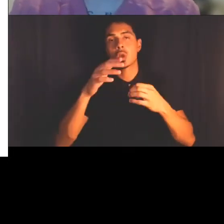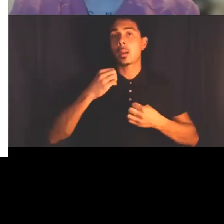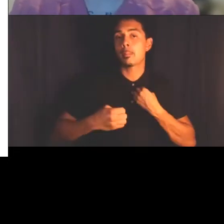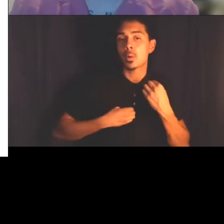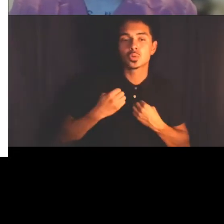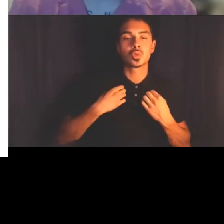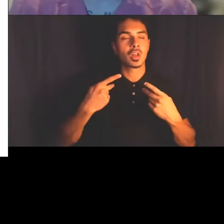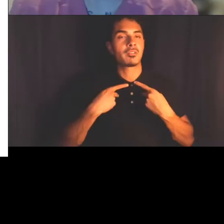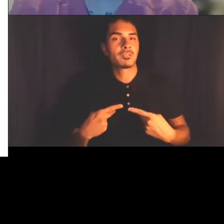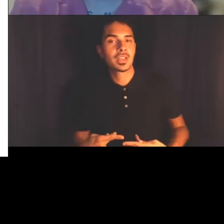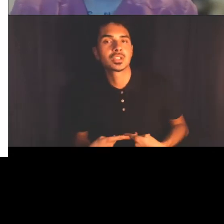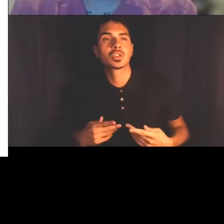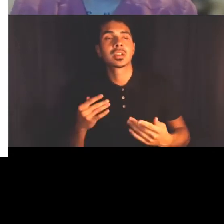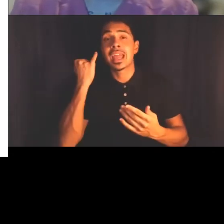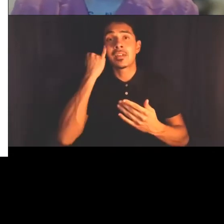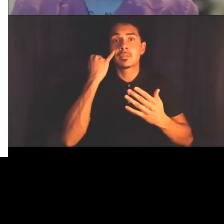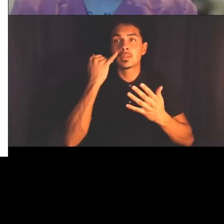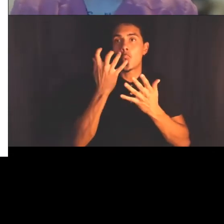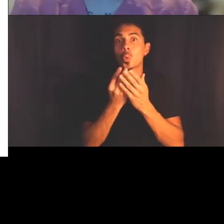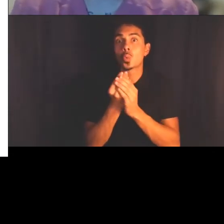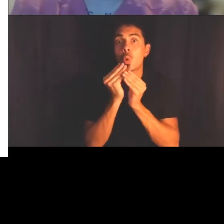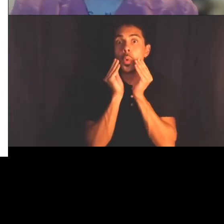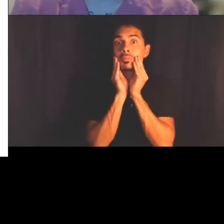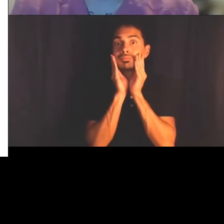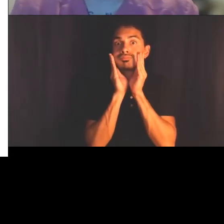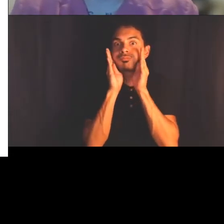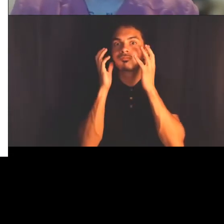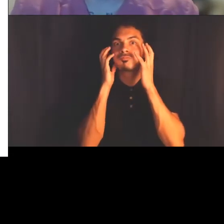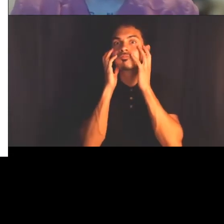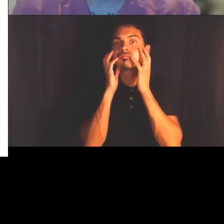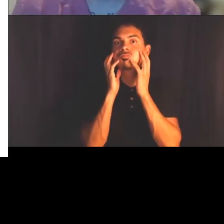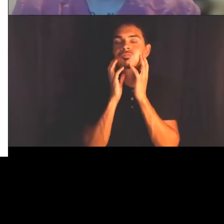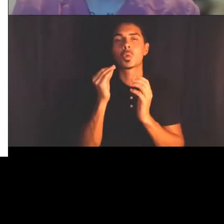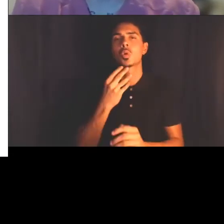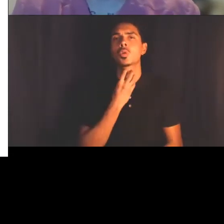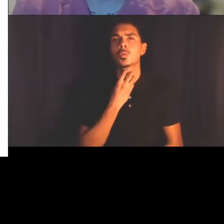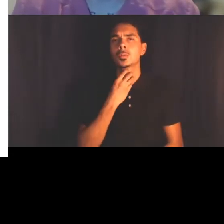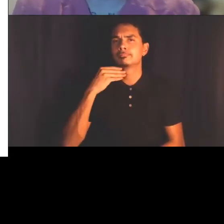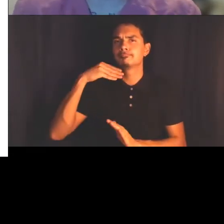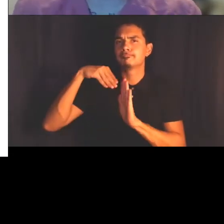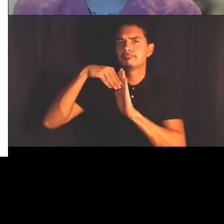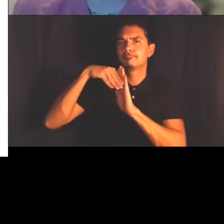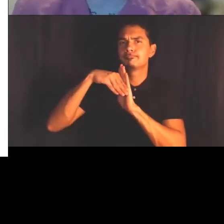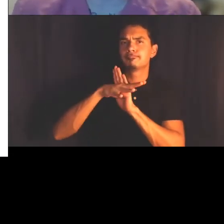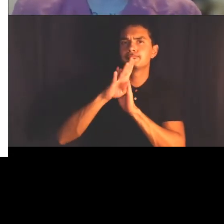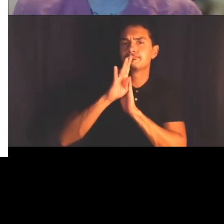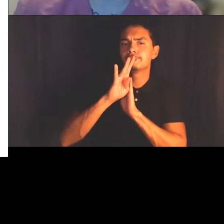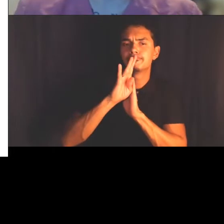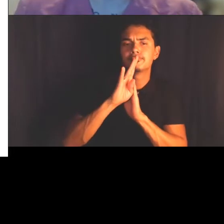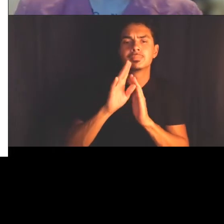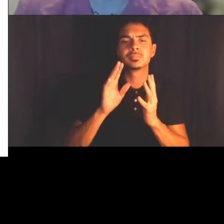and deepening of their voice and body shape and size shouldn't be impacted at all by any of these medications.